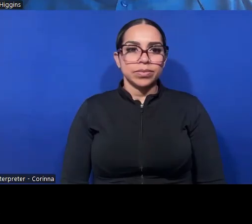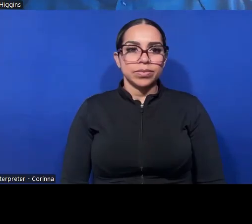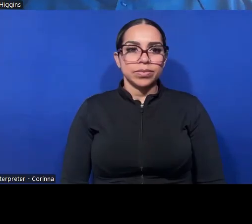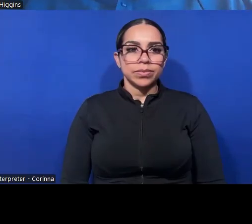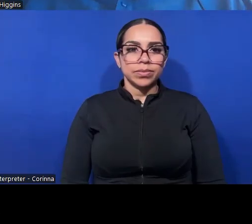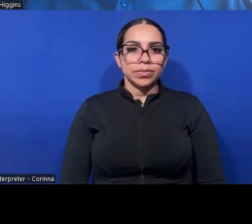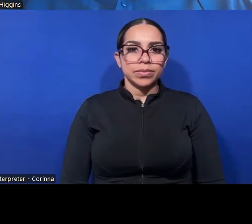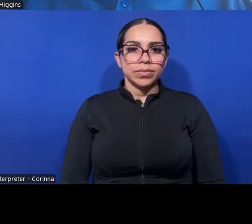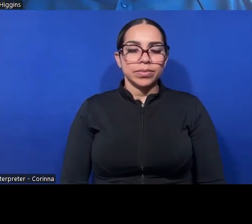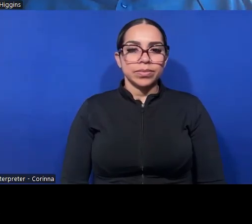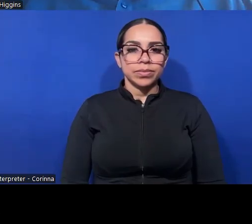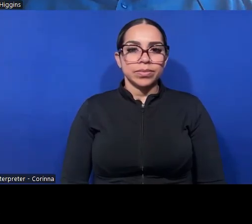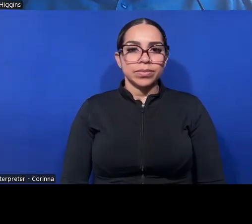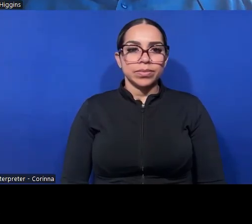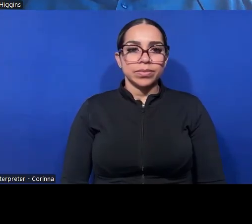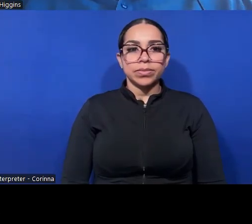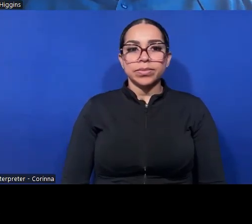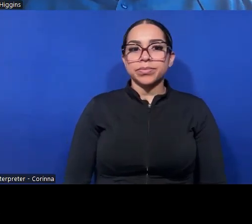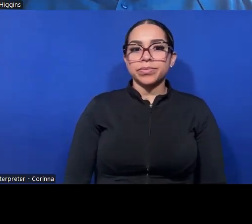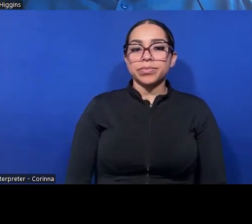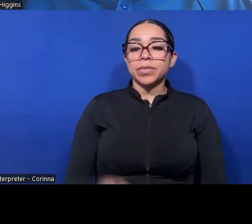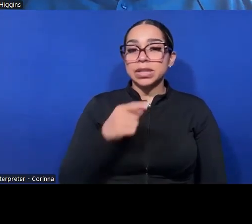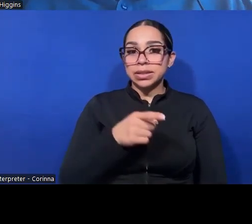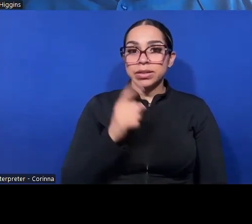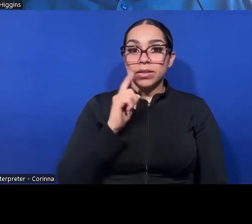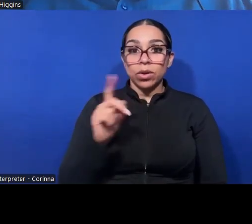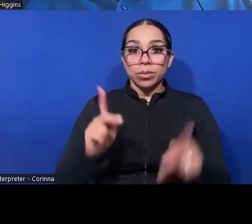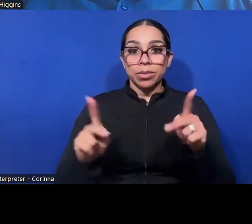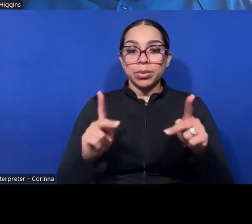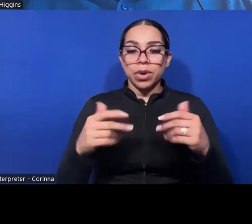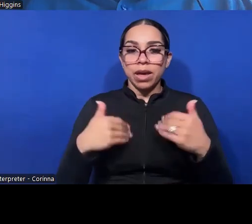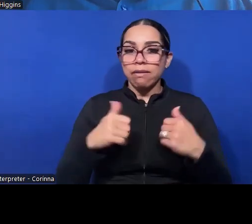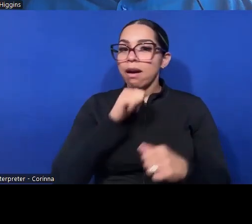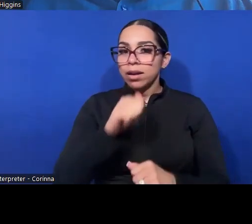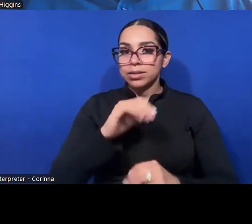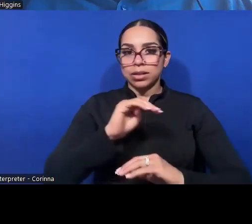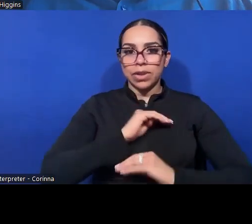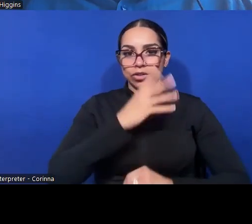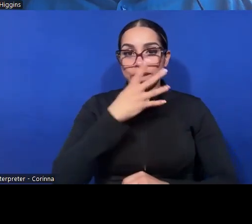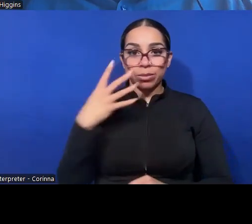So, so this is for people with unsatisfactory immigration status who are 19 years or older, not pregnant.